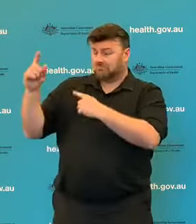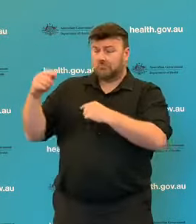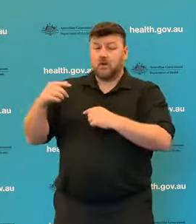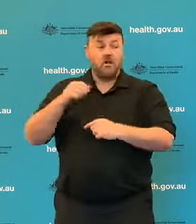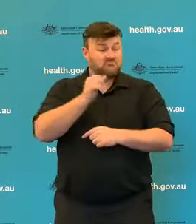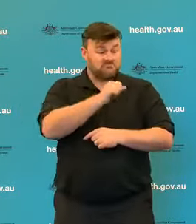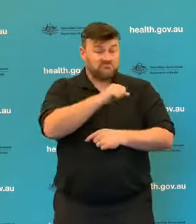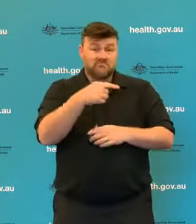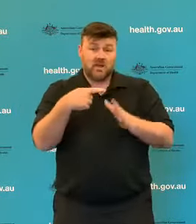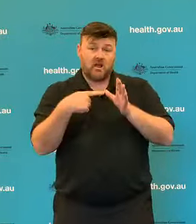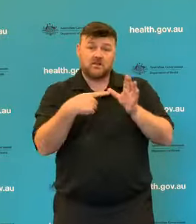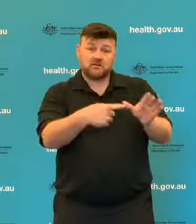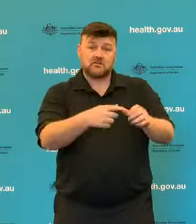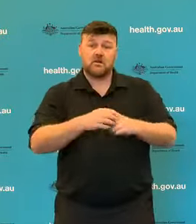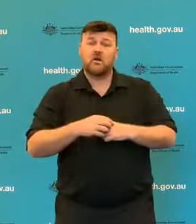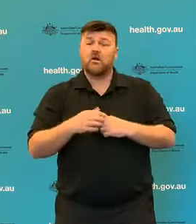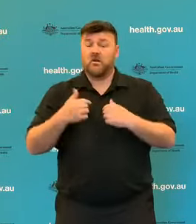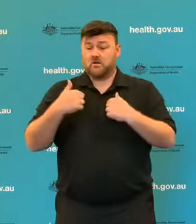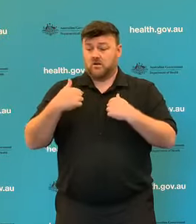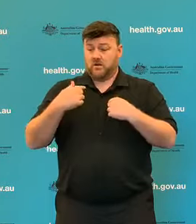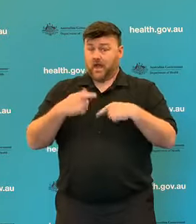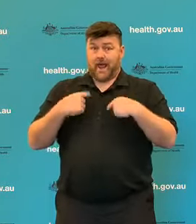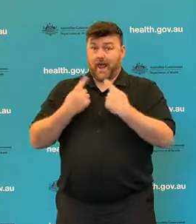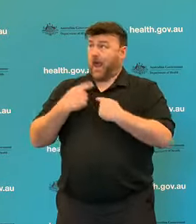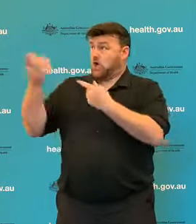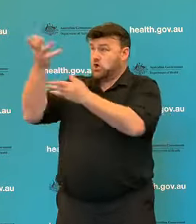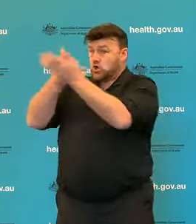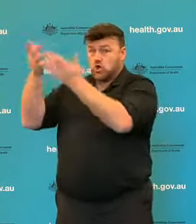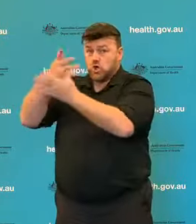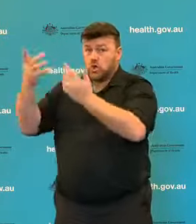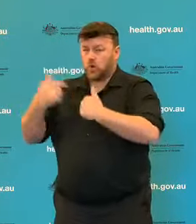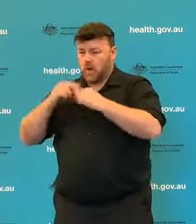It's based on our analysis of locally acquired cases in Australia